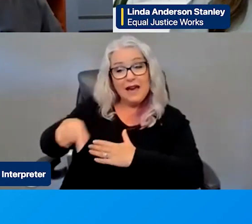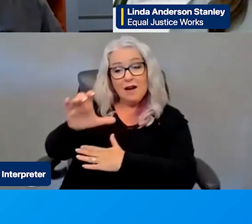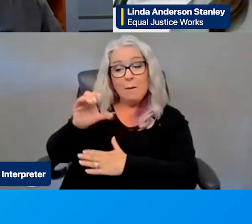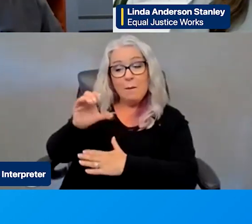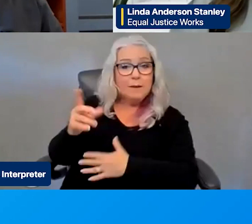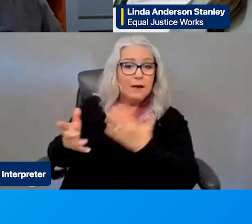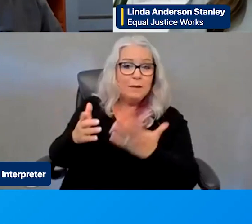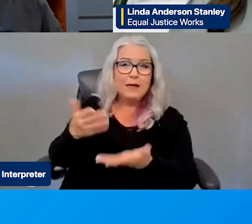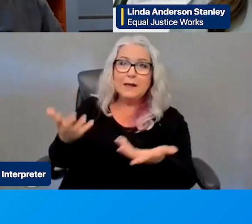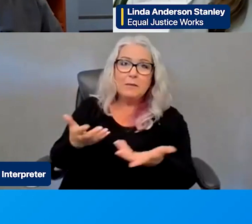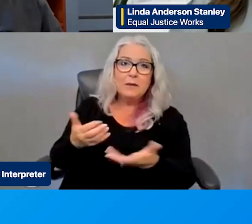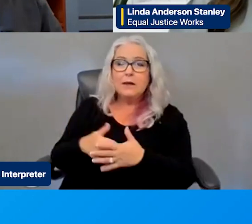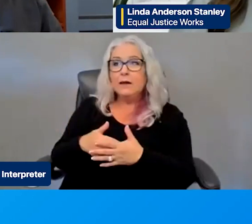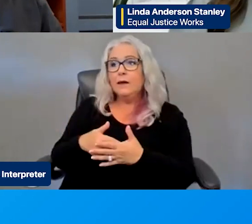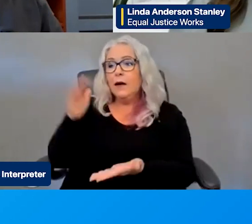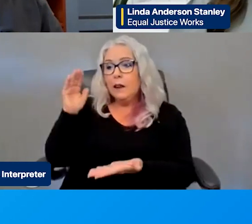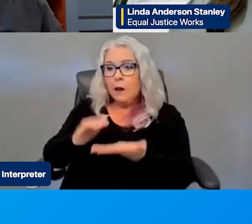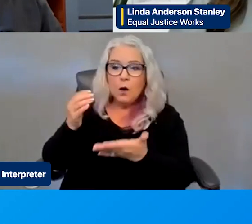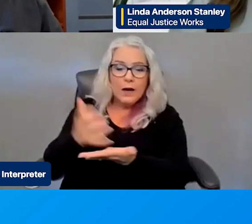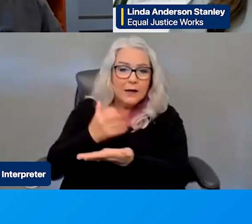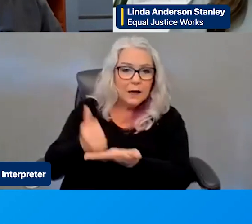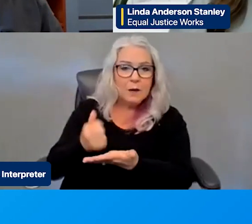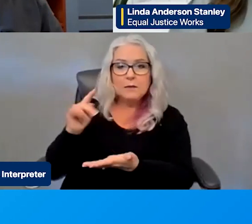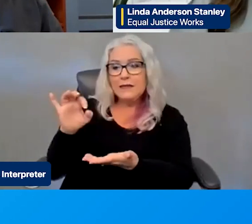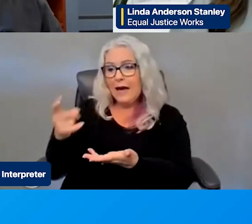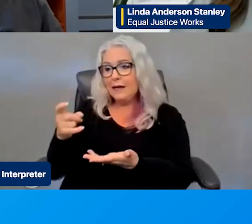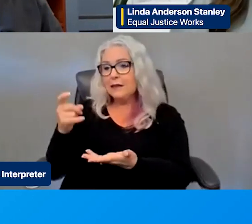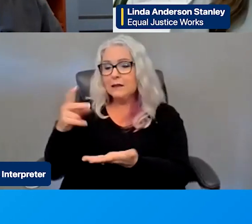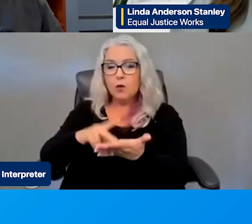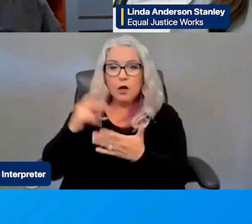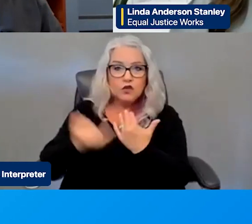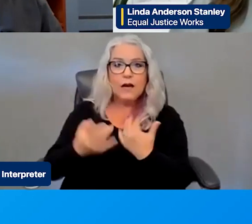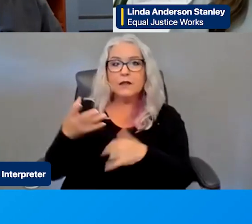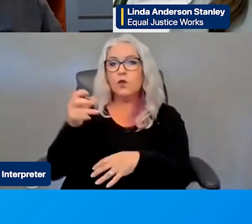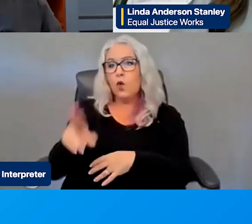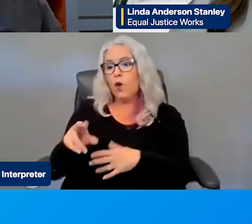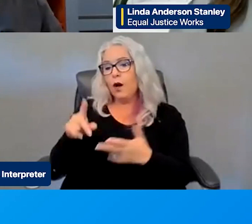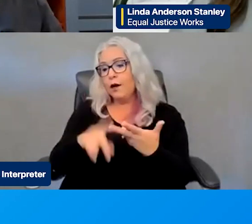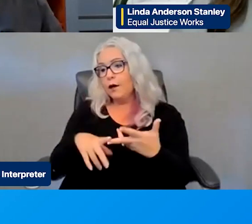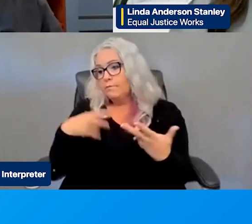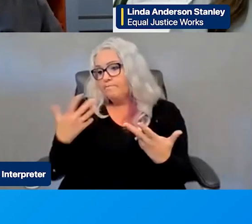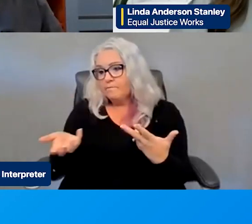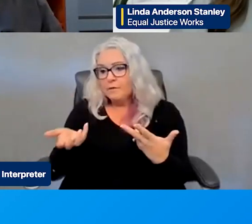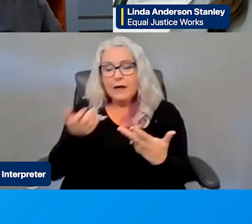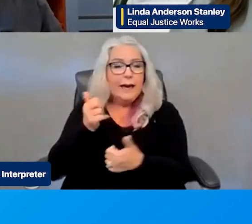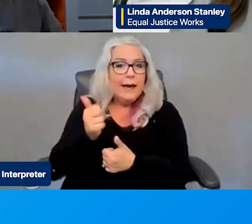low income tax project or FHA. Or the local Government